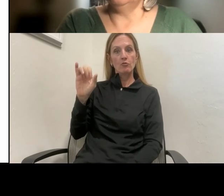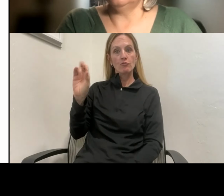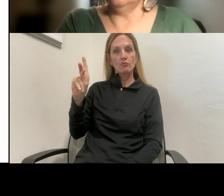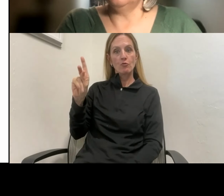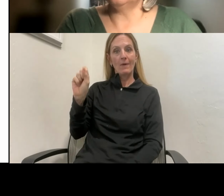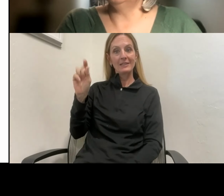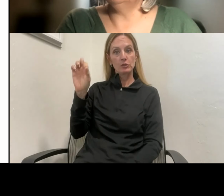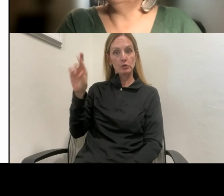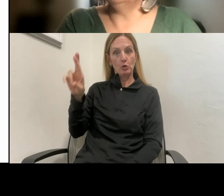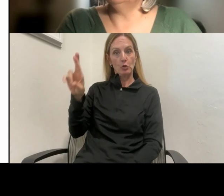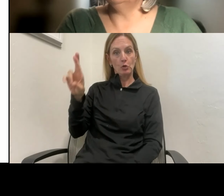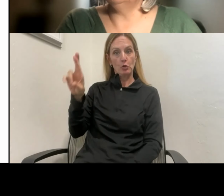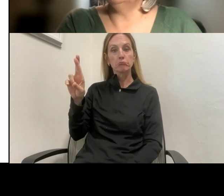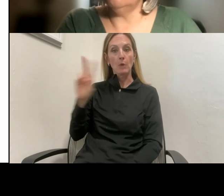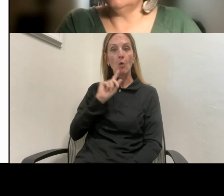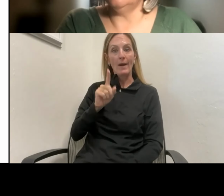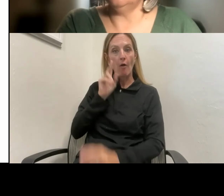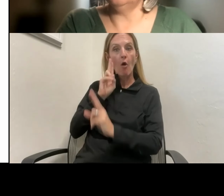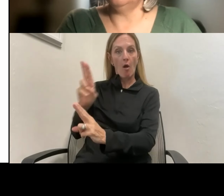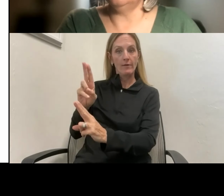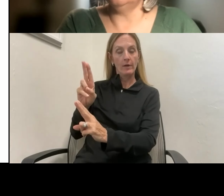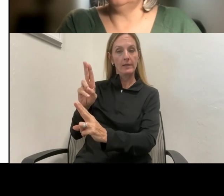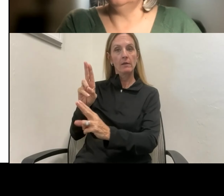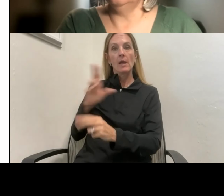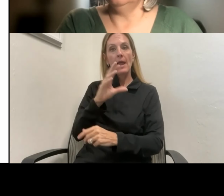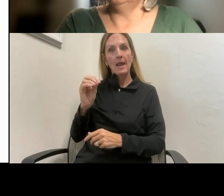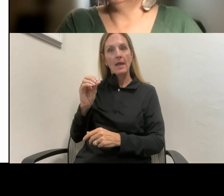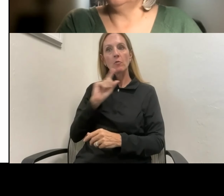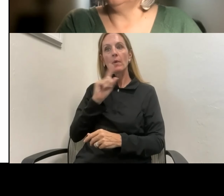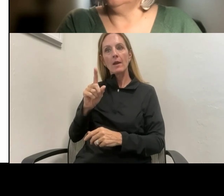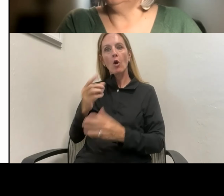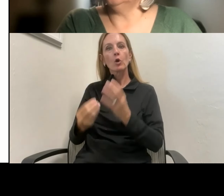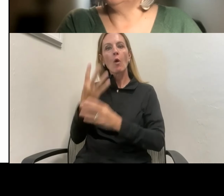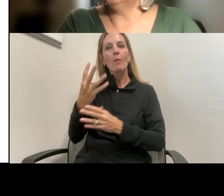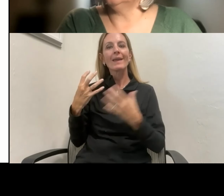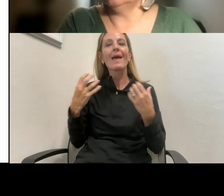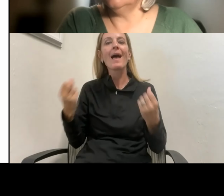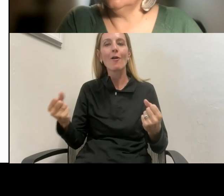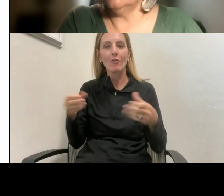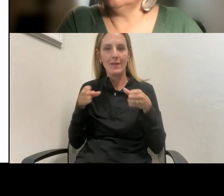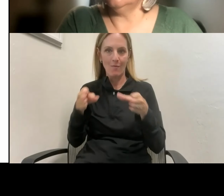to help us move forward to grow in a healthy way and so we want all our project leaders, our